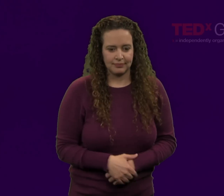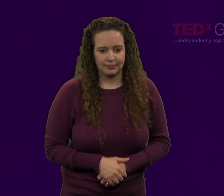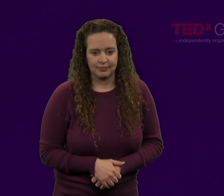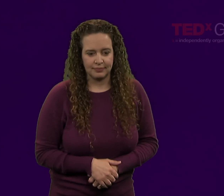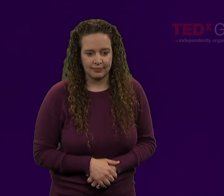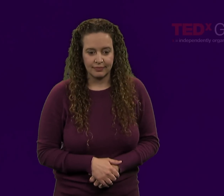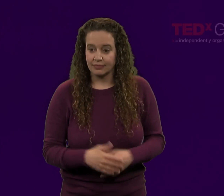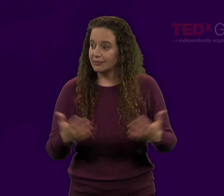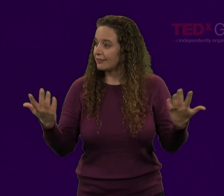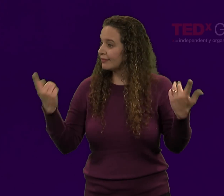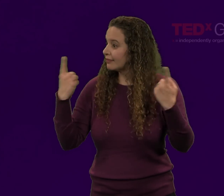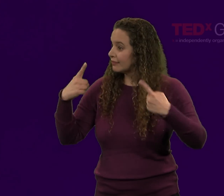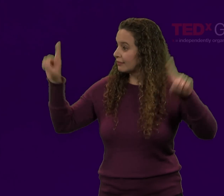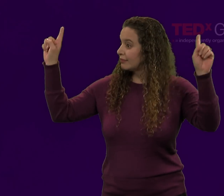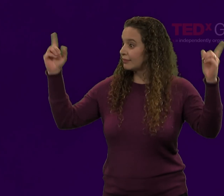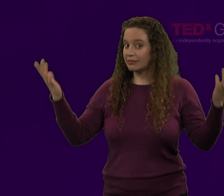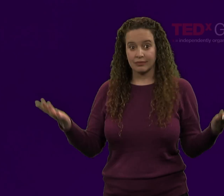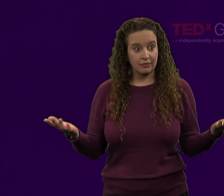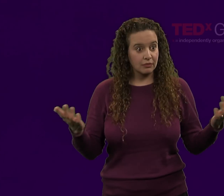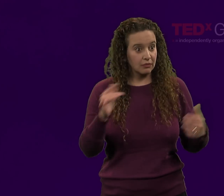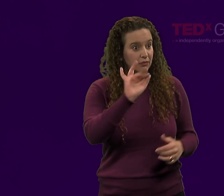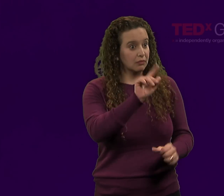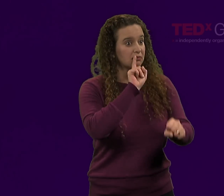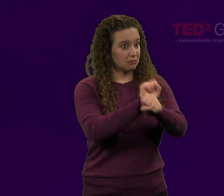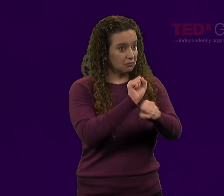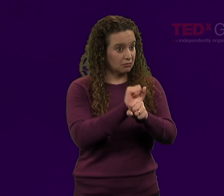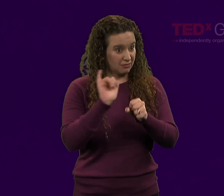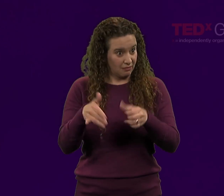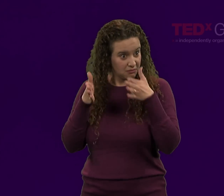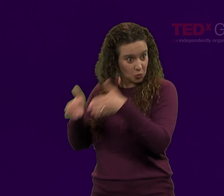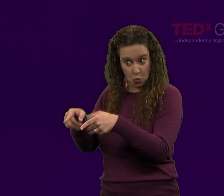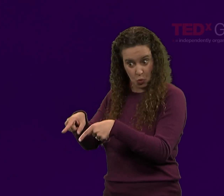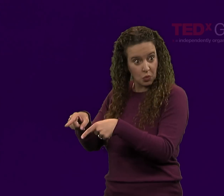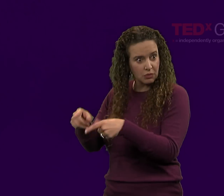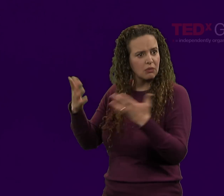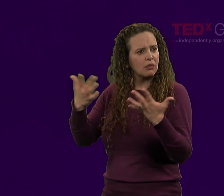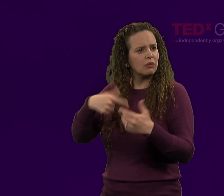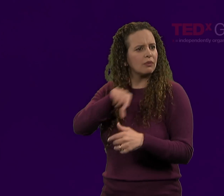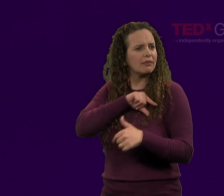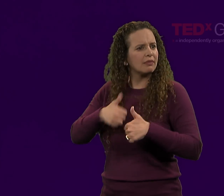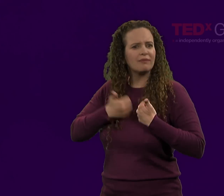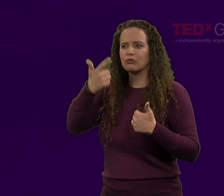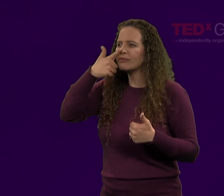Now all this to say, is this the best way to approach this situation? I propose that it is.